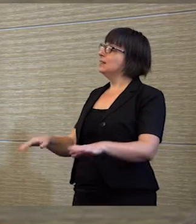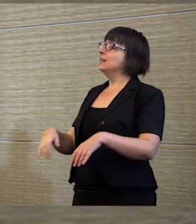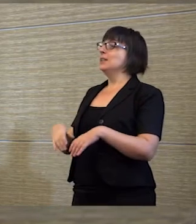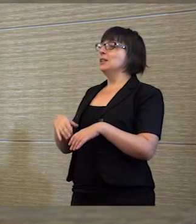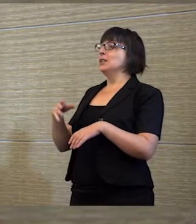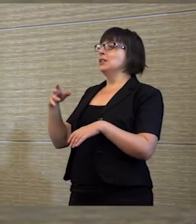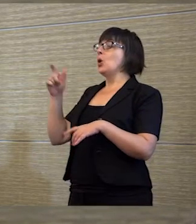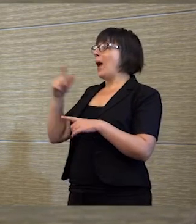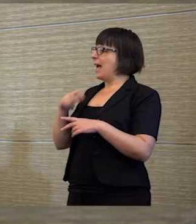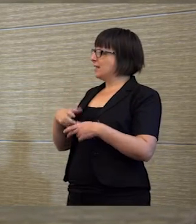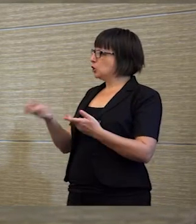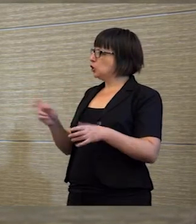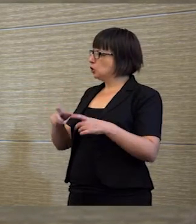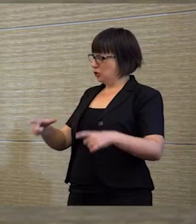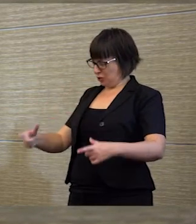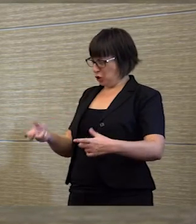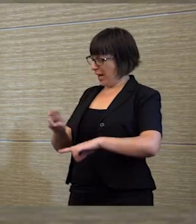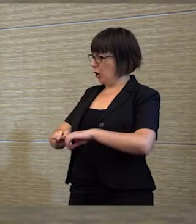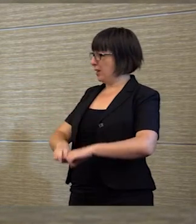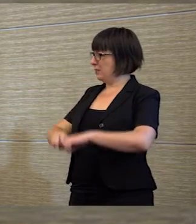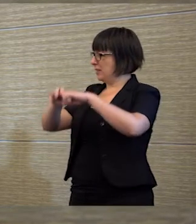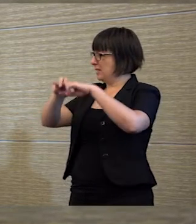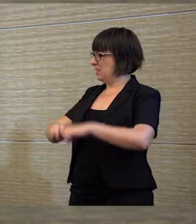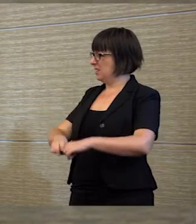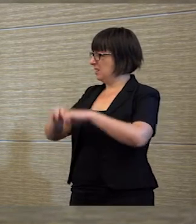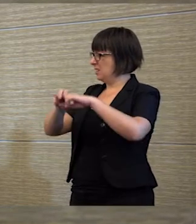lift that went up that they never could find the key of, and only certain people